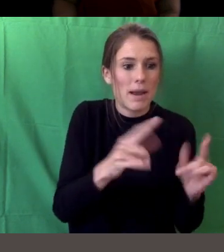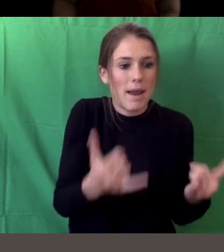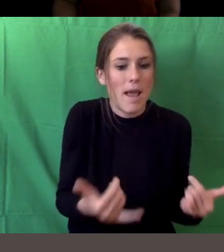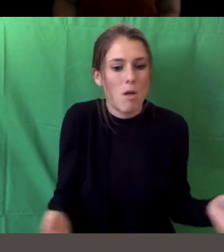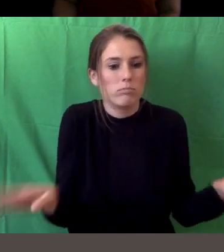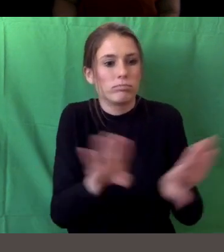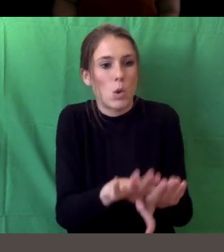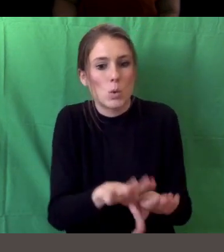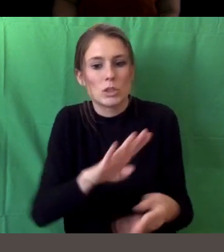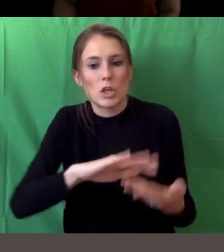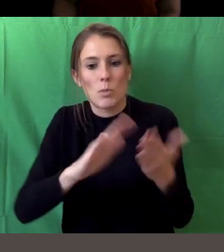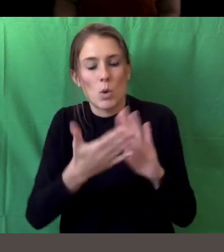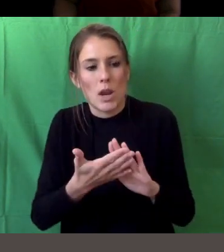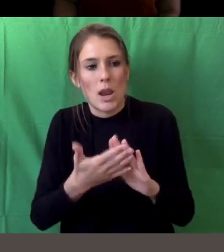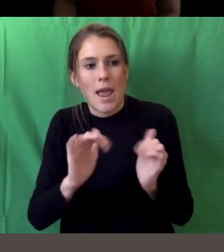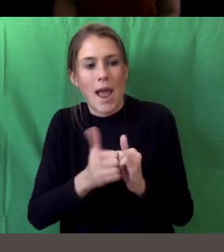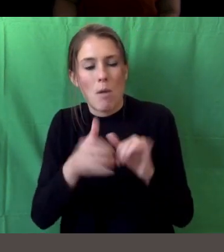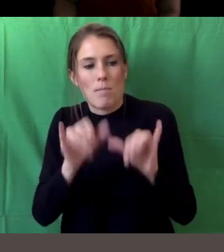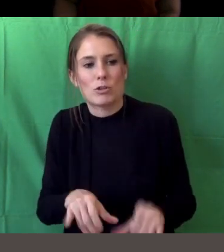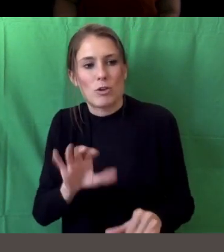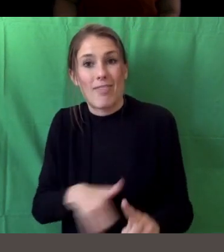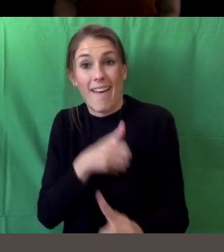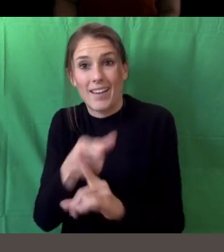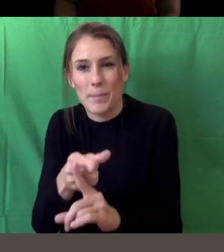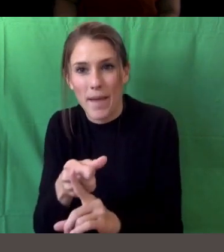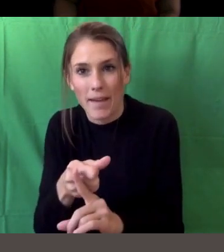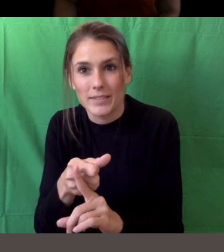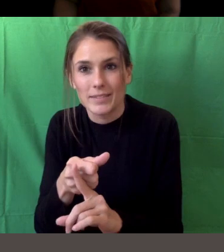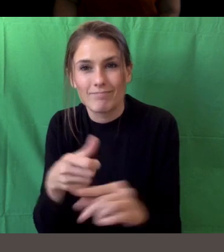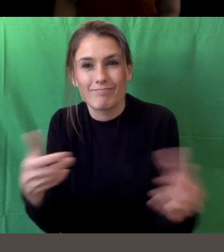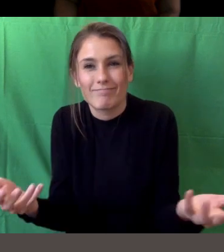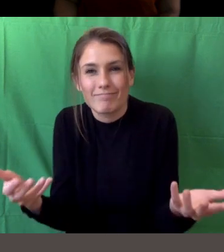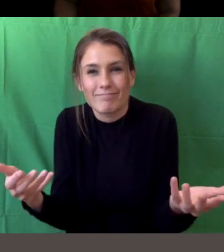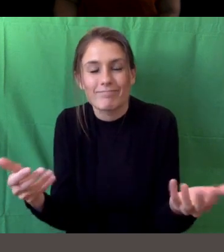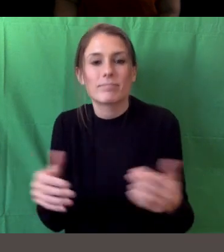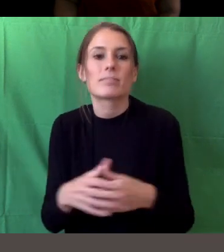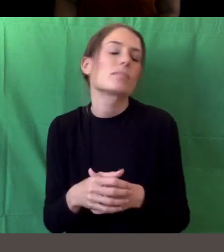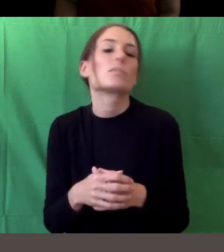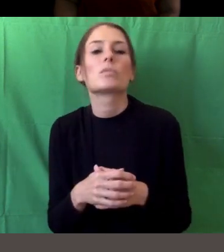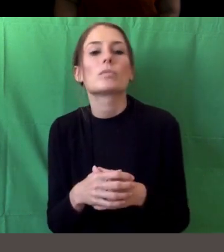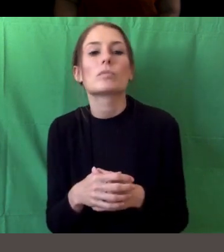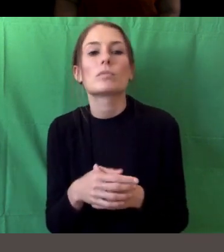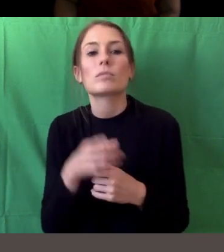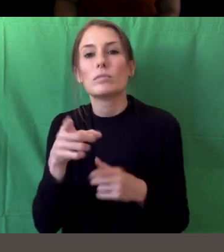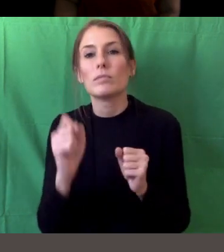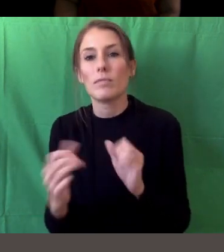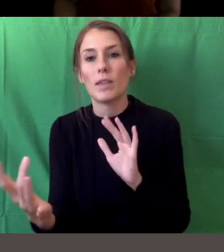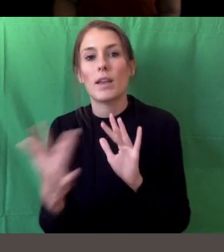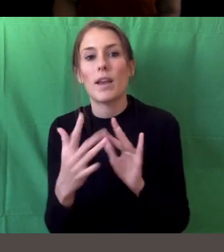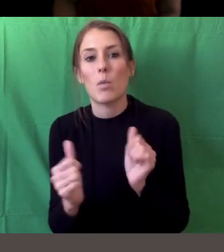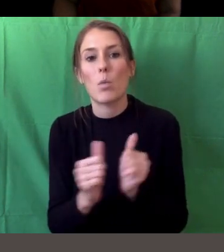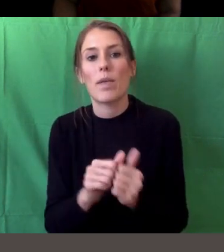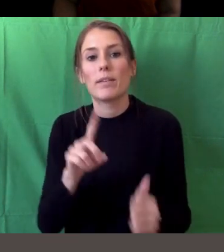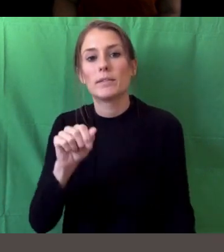You know, numbers are one way, but there's other benefits that are hard to measure.